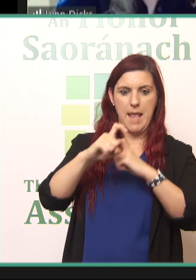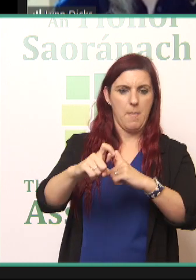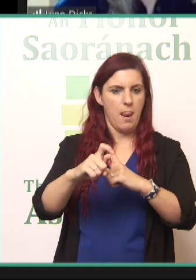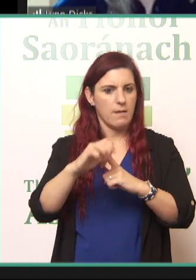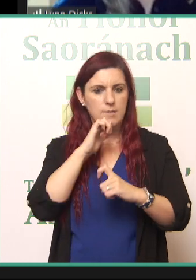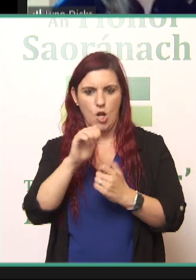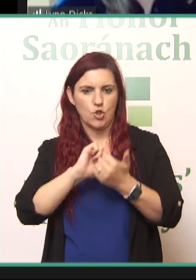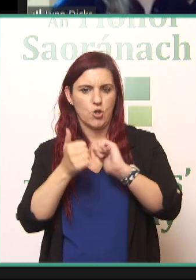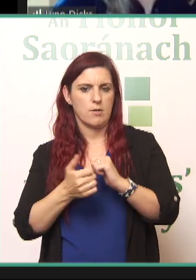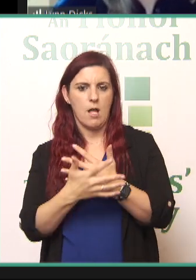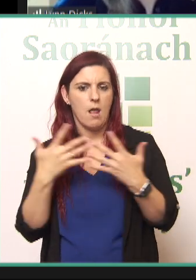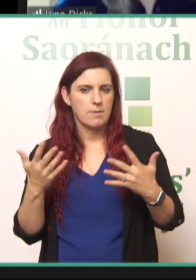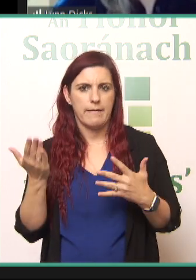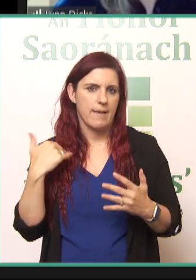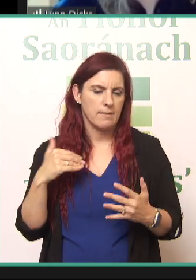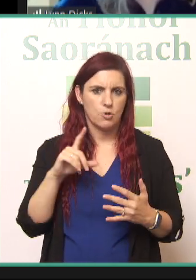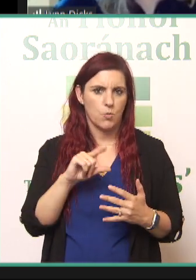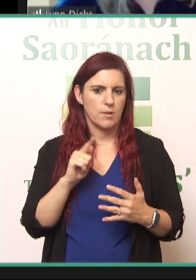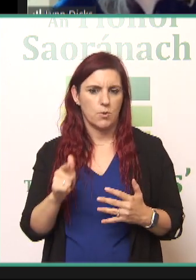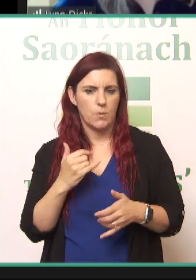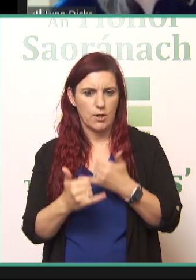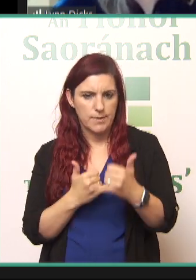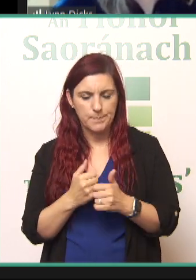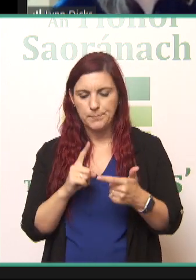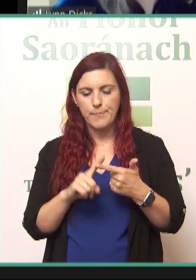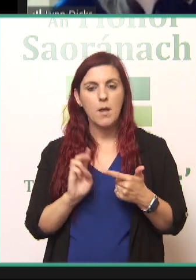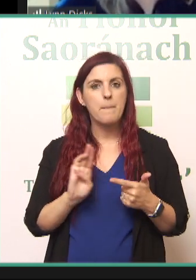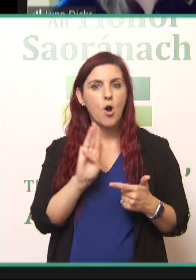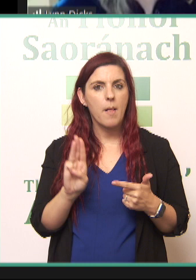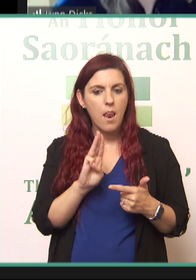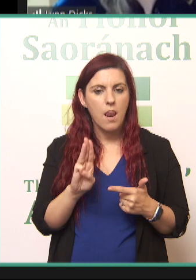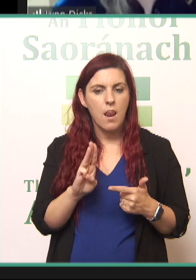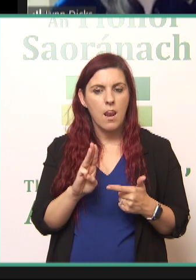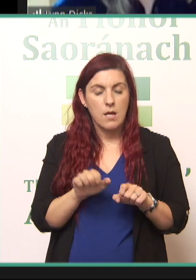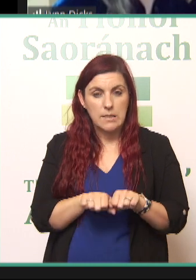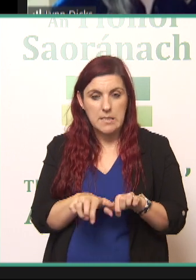last 20 to 20 years the purple areas are areas where it's expanding and the darker the purple the